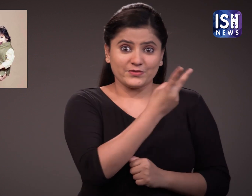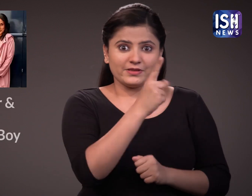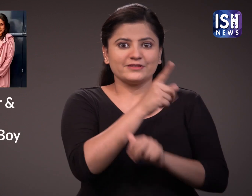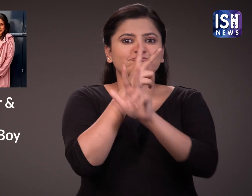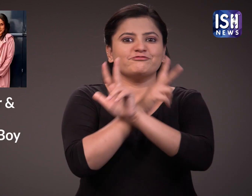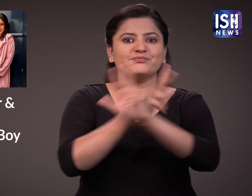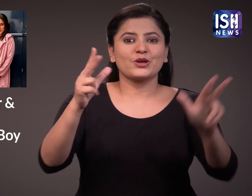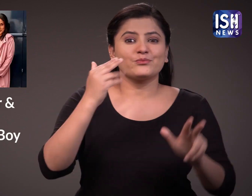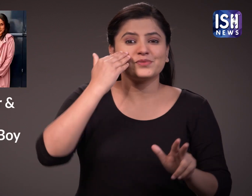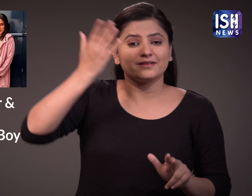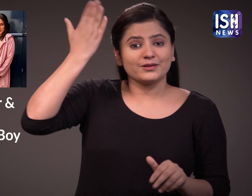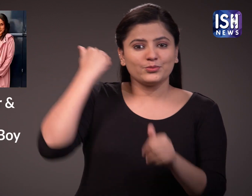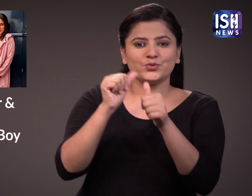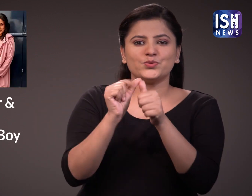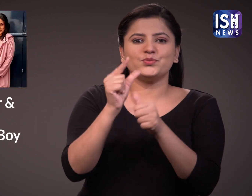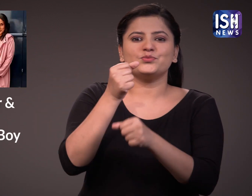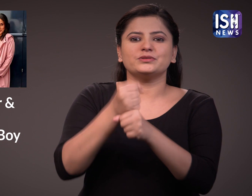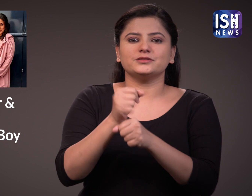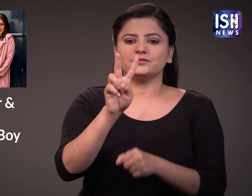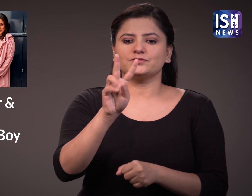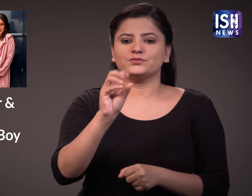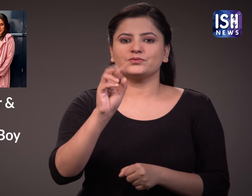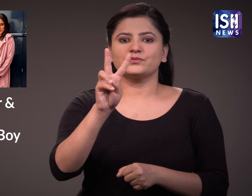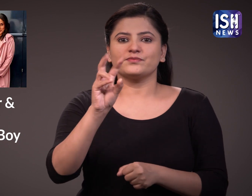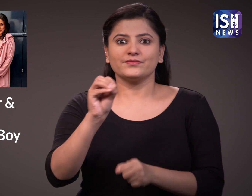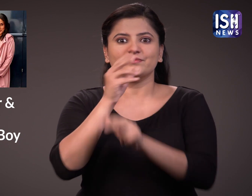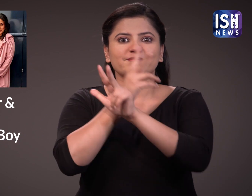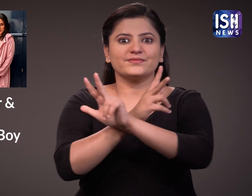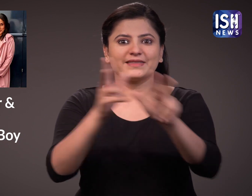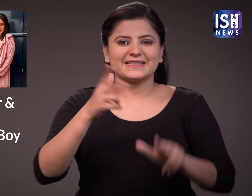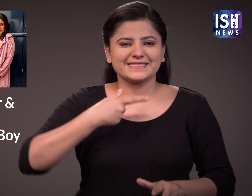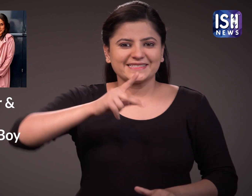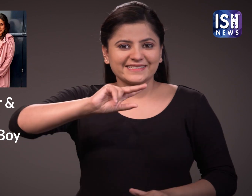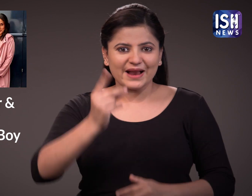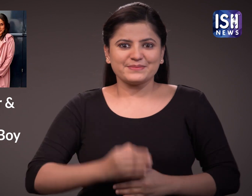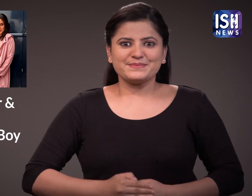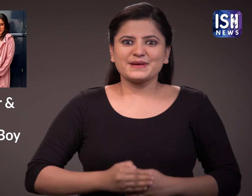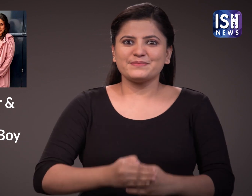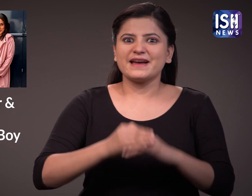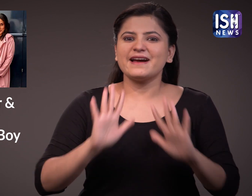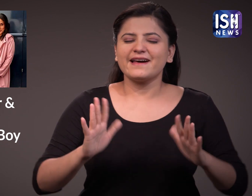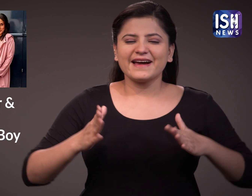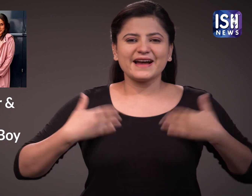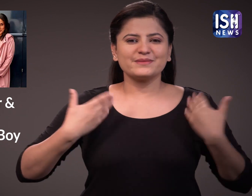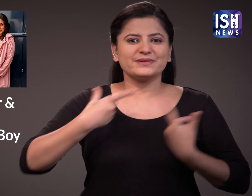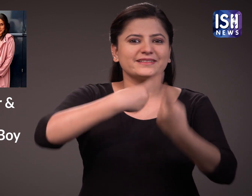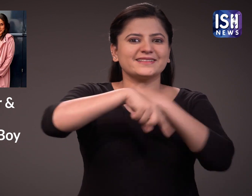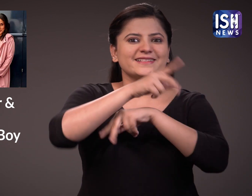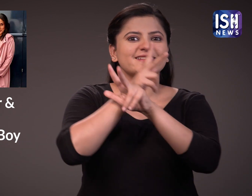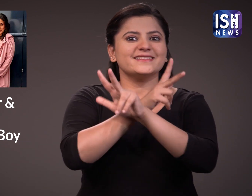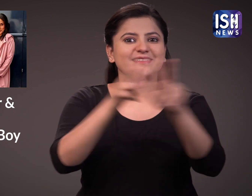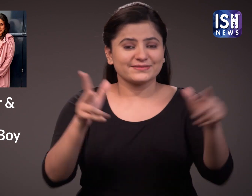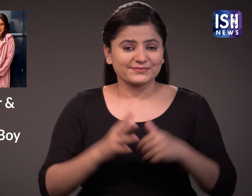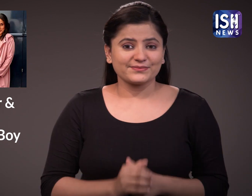and had announced their second pregnancy in August 2020.